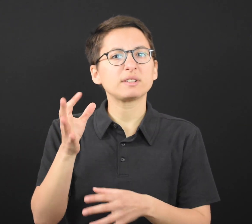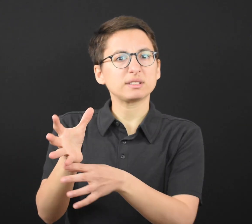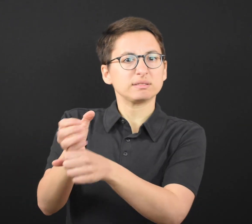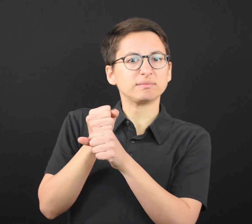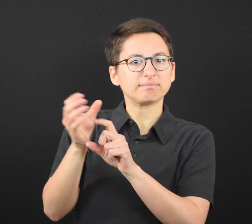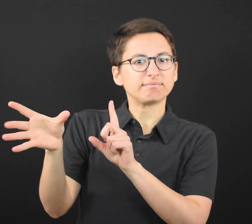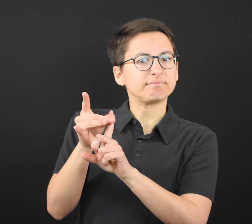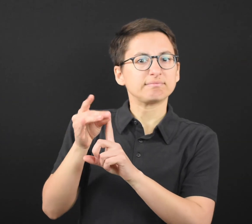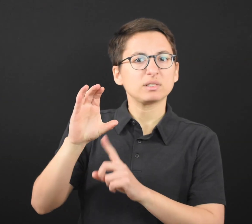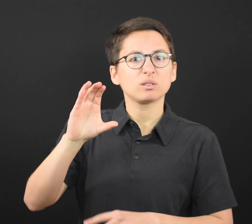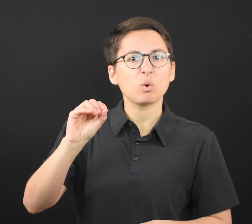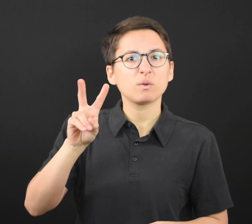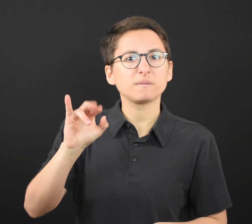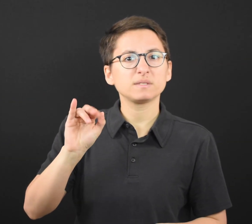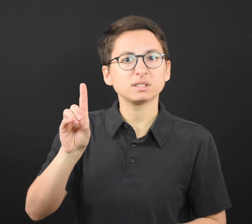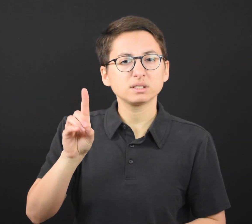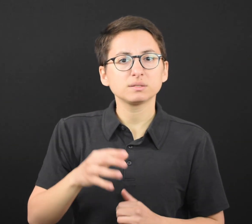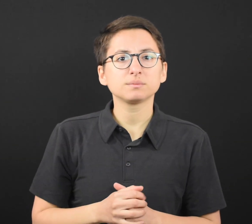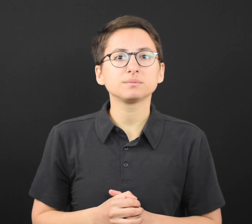developing severe illness from COVID-19.